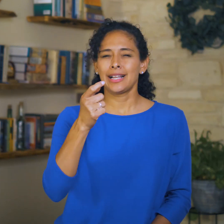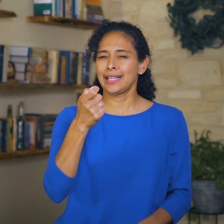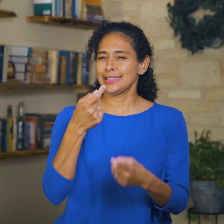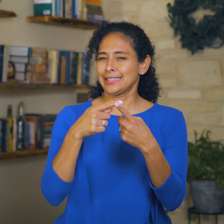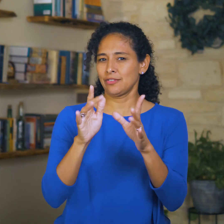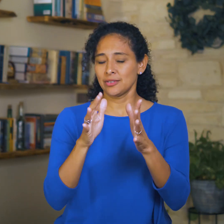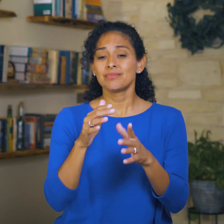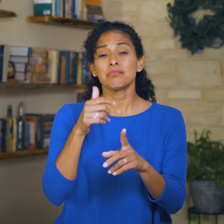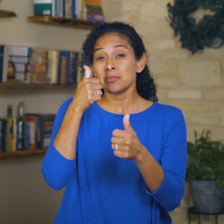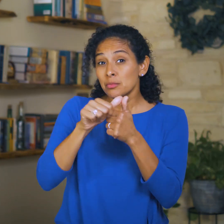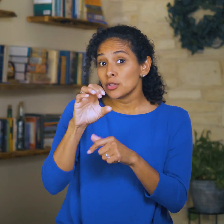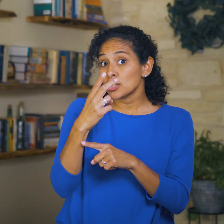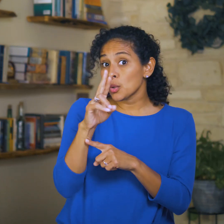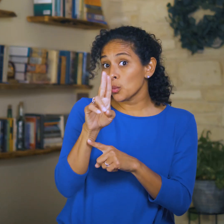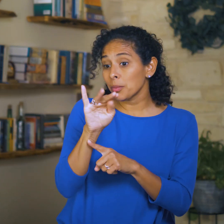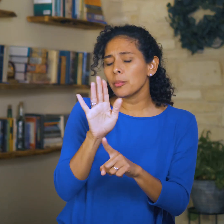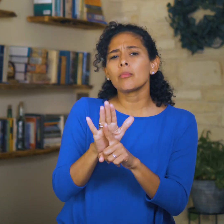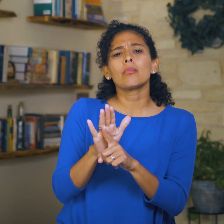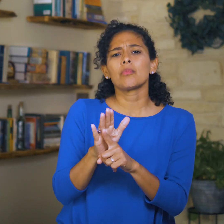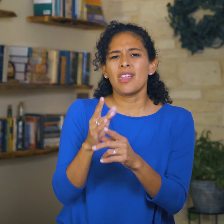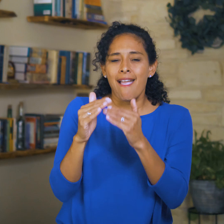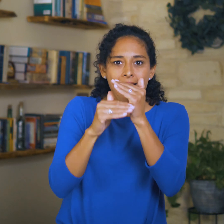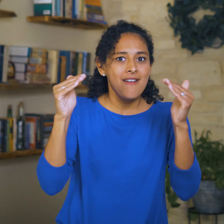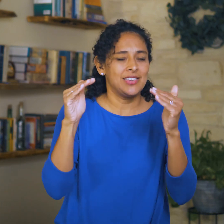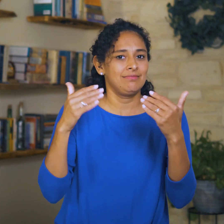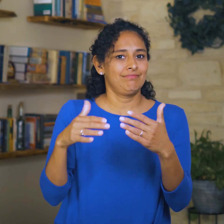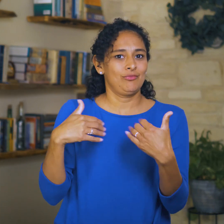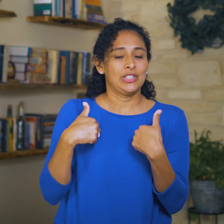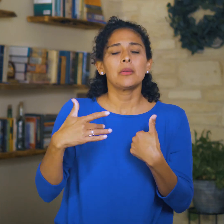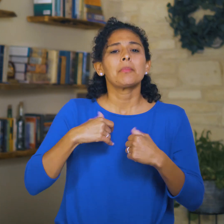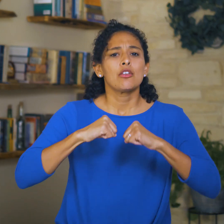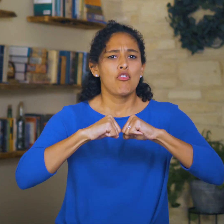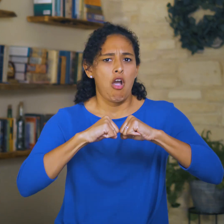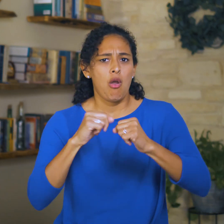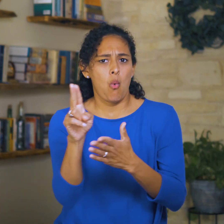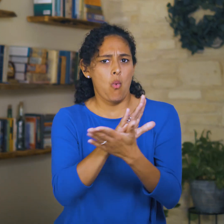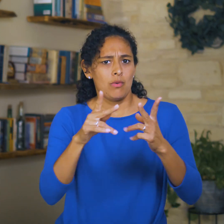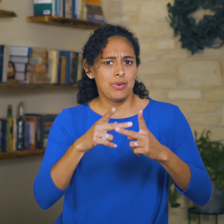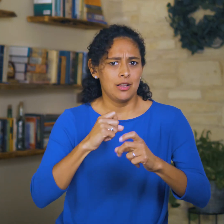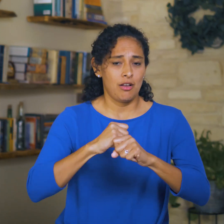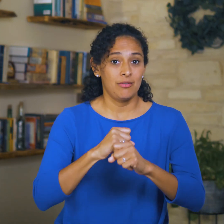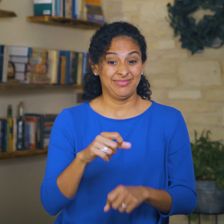heavenly creatures that often guards holy places.